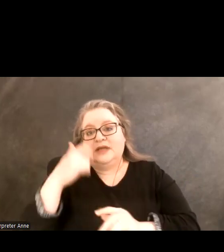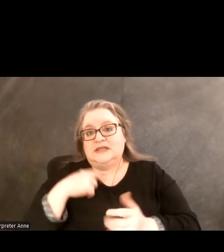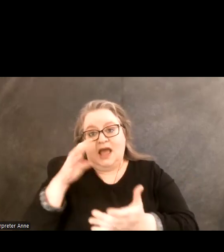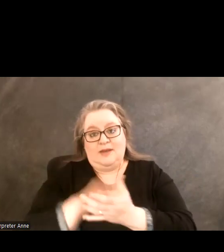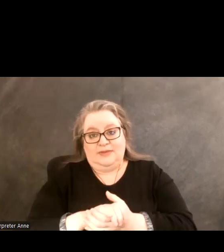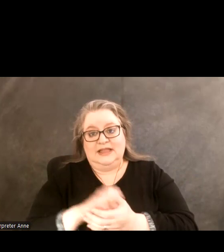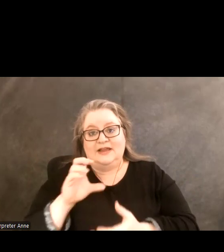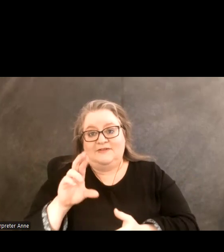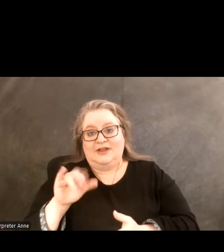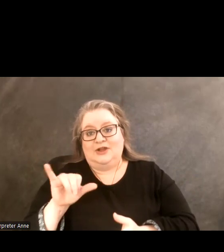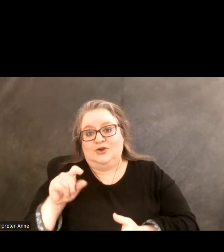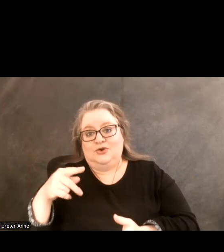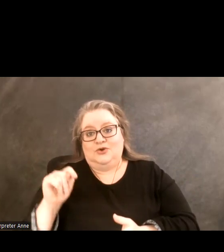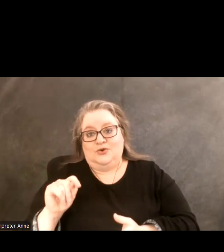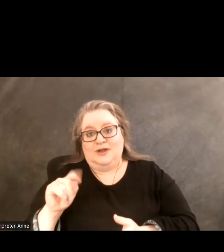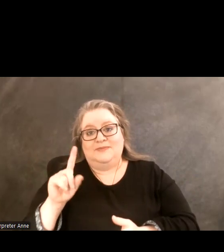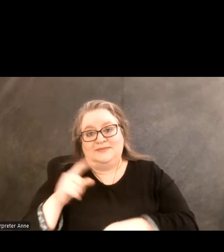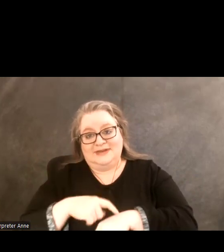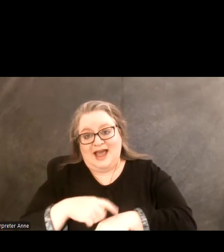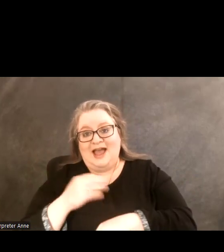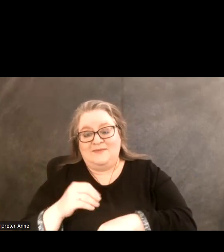time and I believe in crip space and I know that everybody who